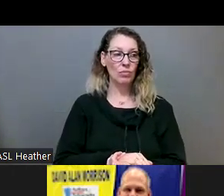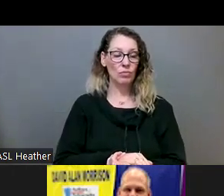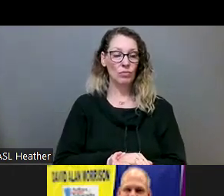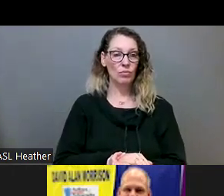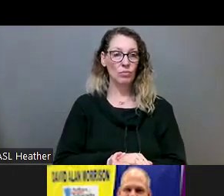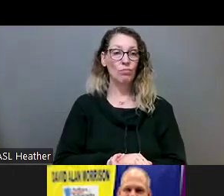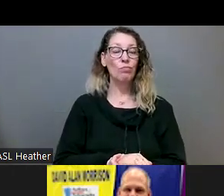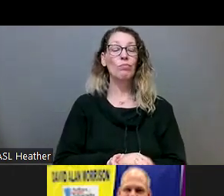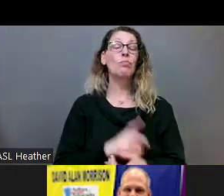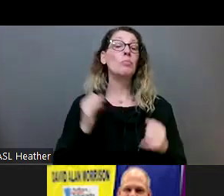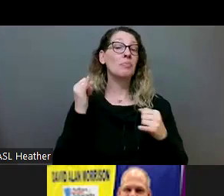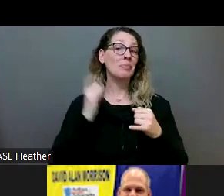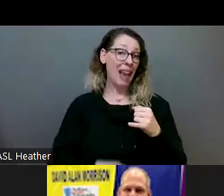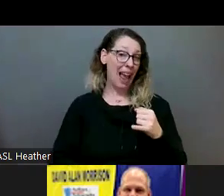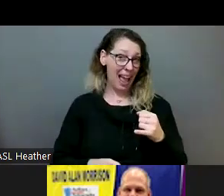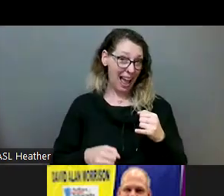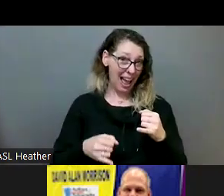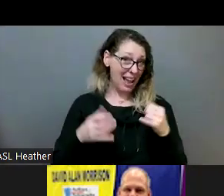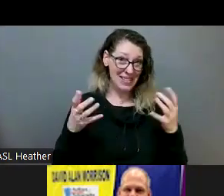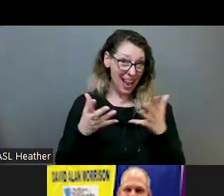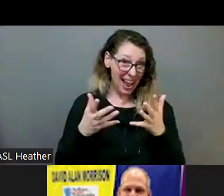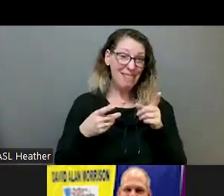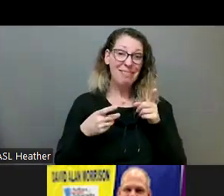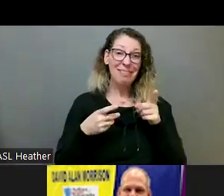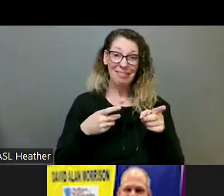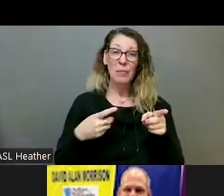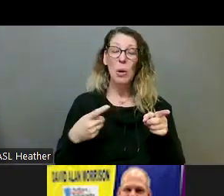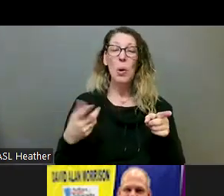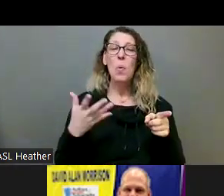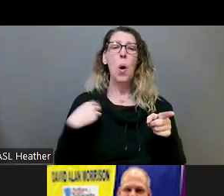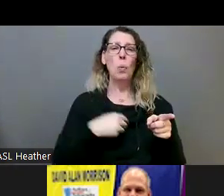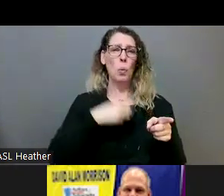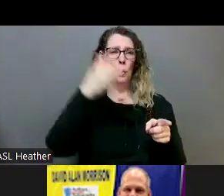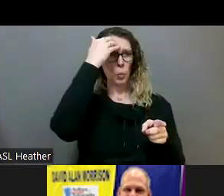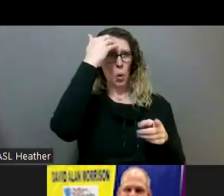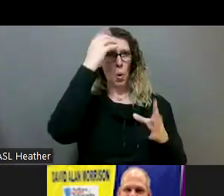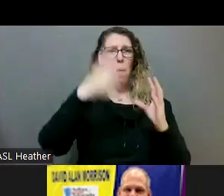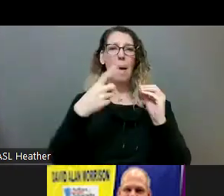Lastly, I will leave you with this-here's what we know about addressing attendance and engagement-